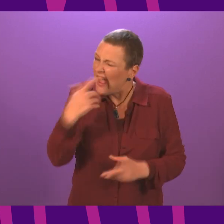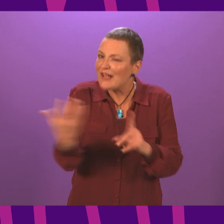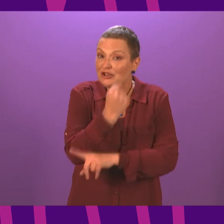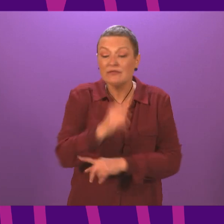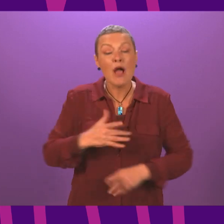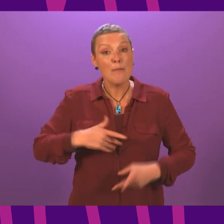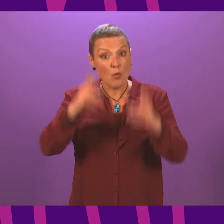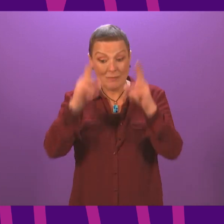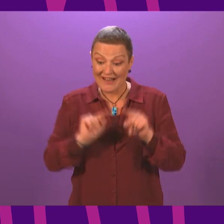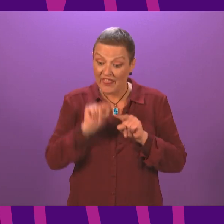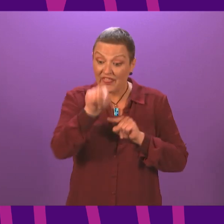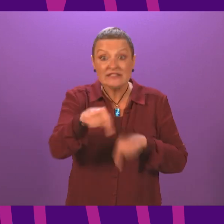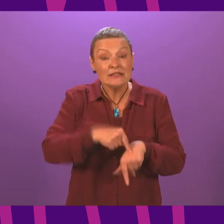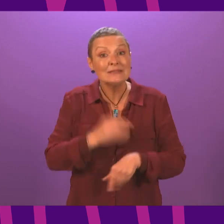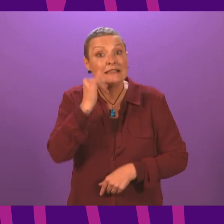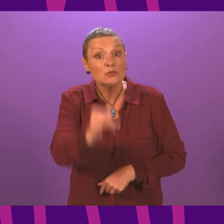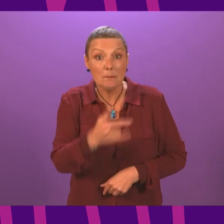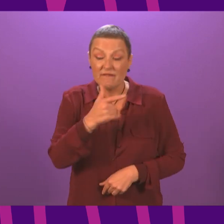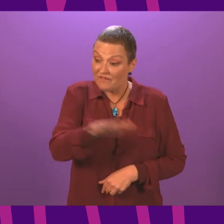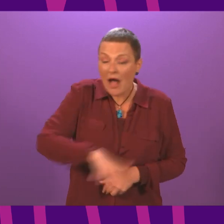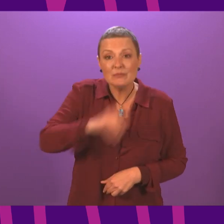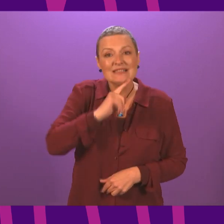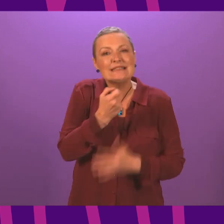This time next week, families of severely disabled children will begin receiving an